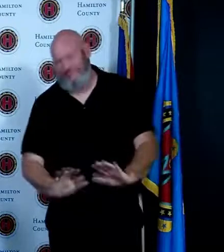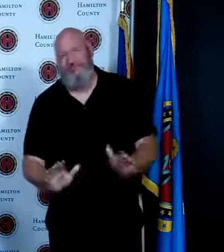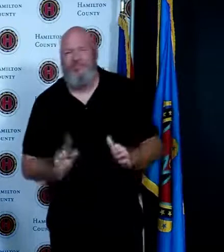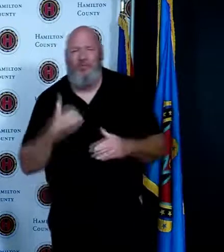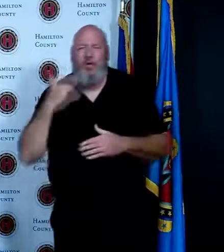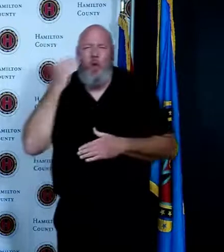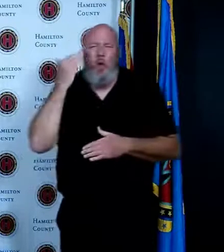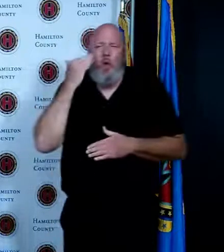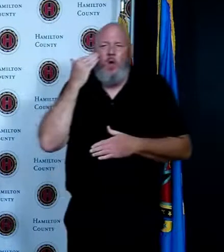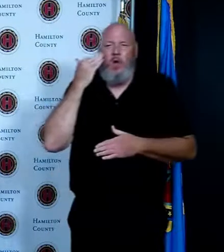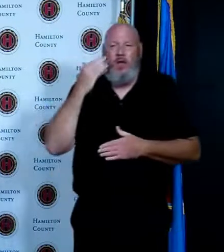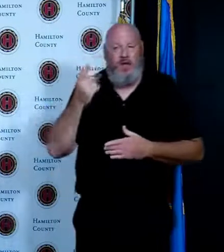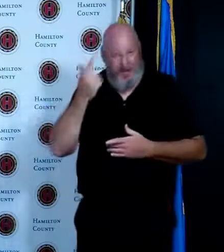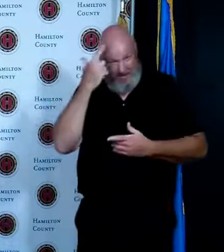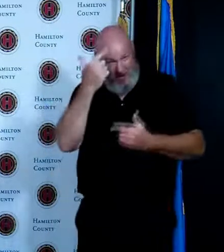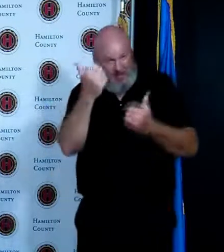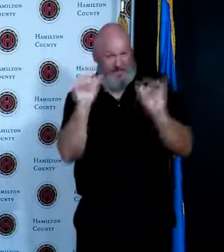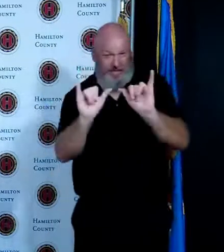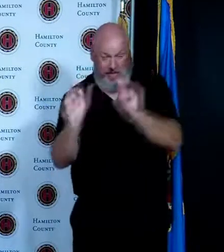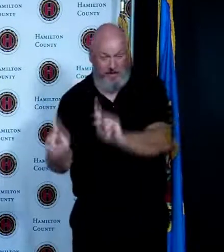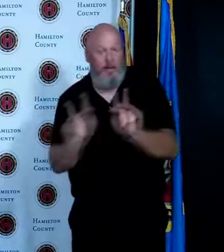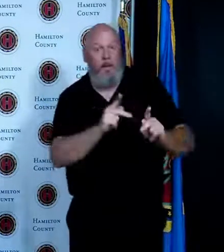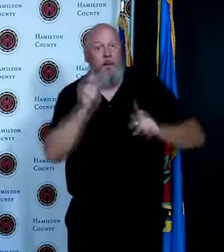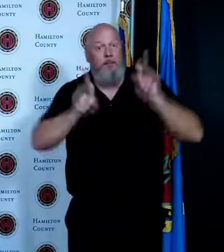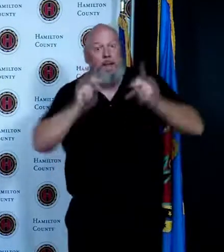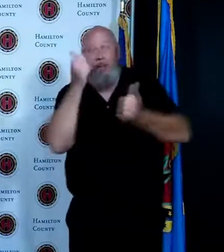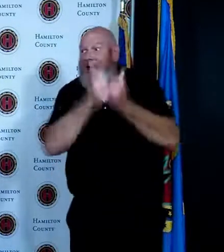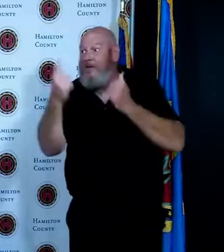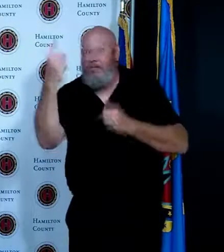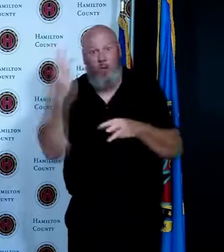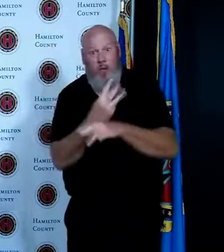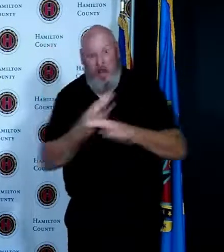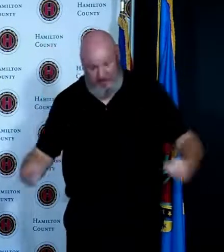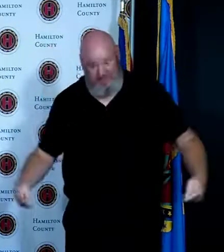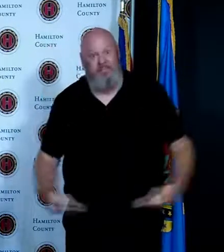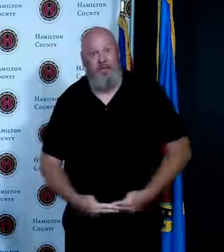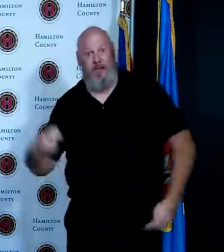mandate is to get people to care about one another to help our